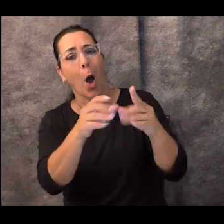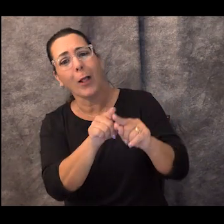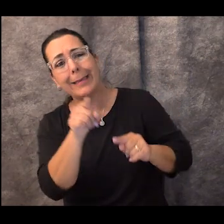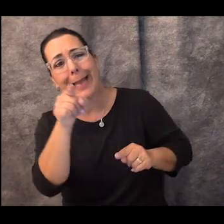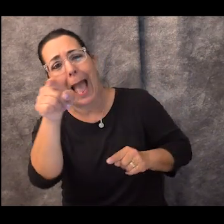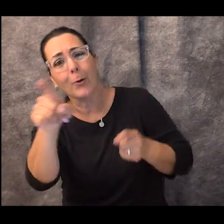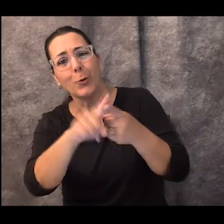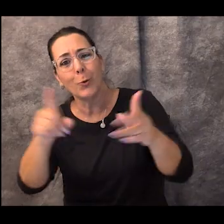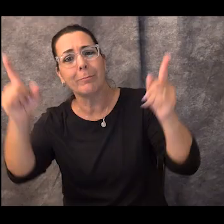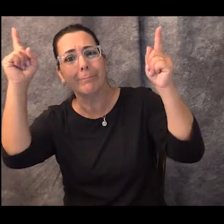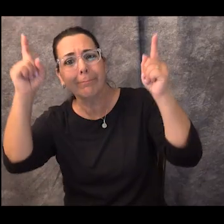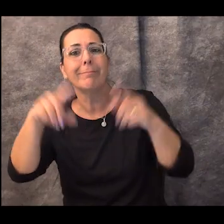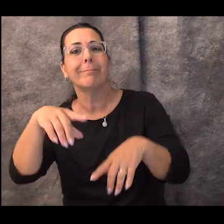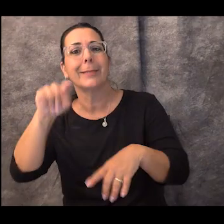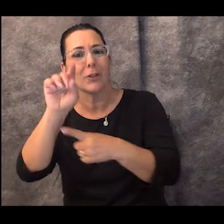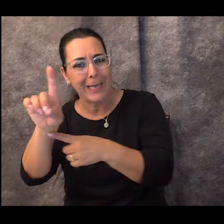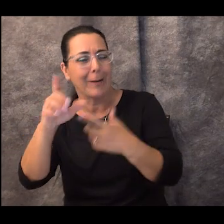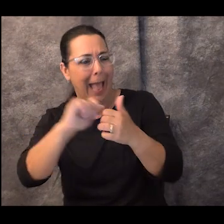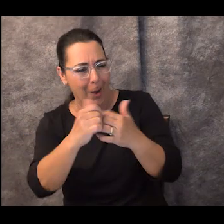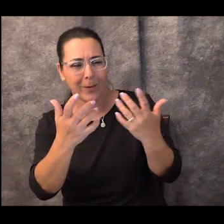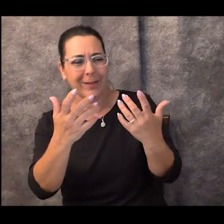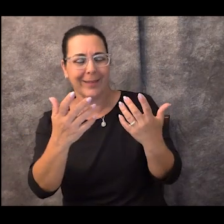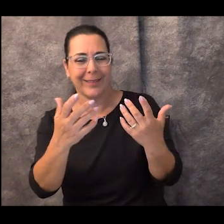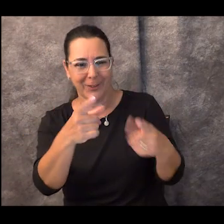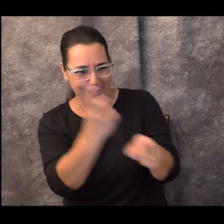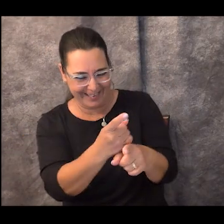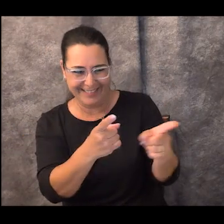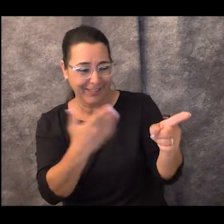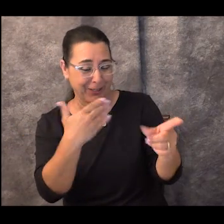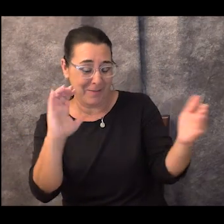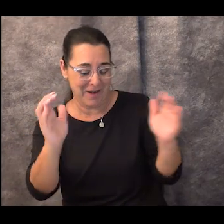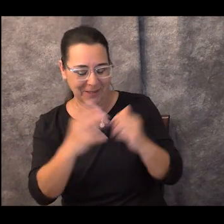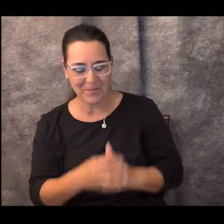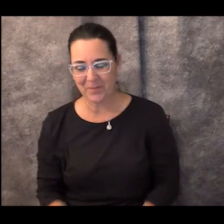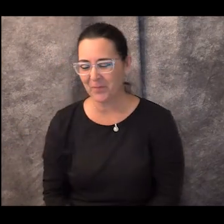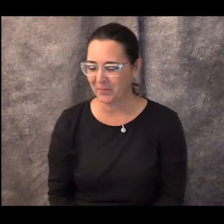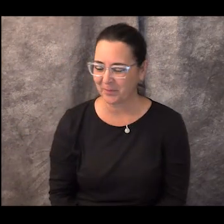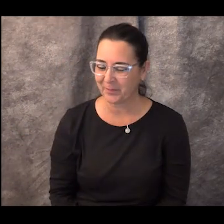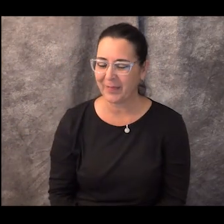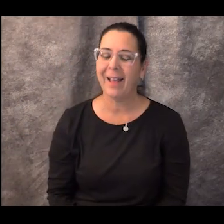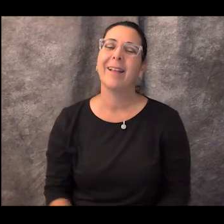And it's so true. It's such an interesting like, 2020 obviously was such a,